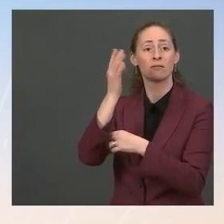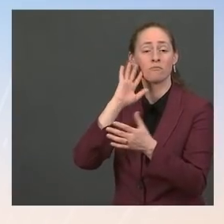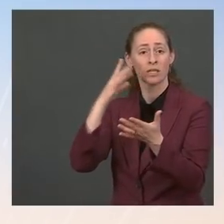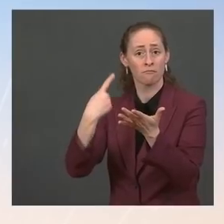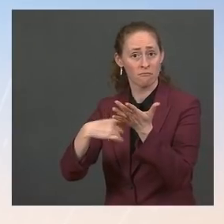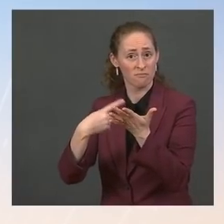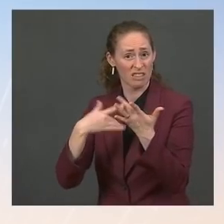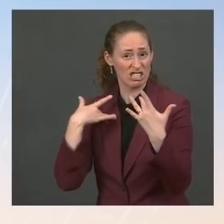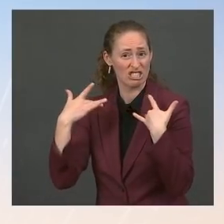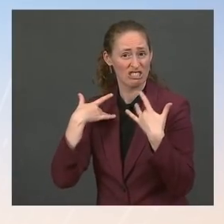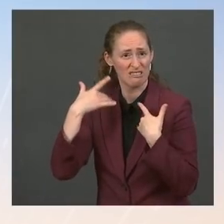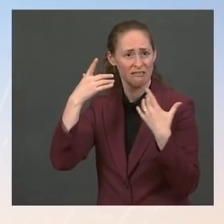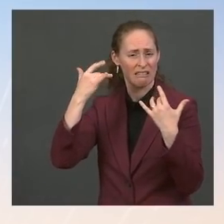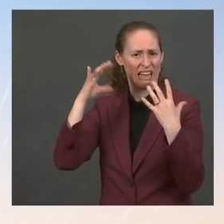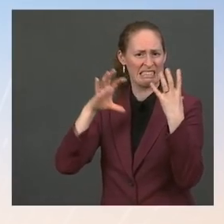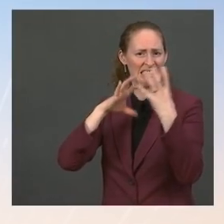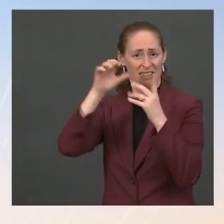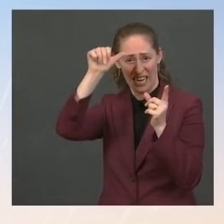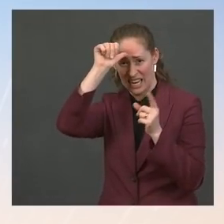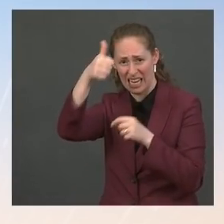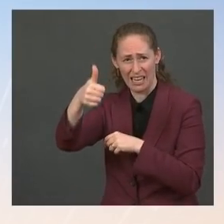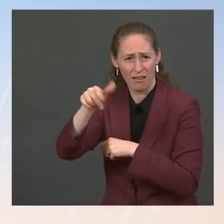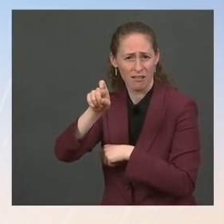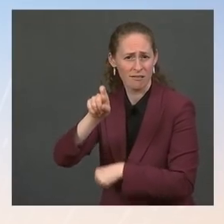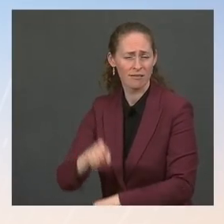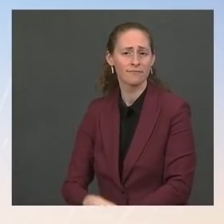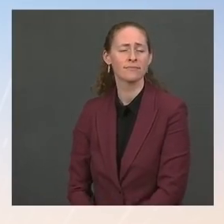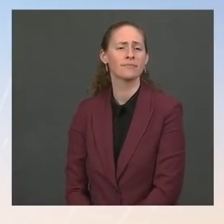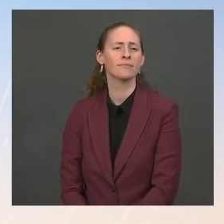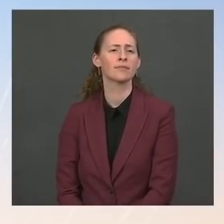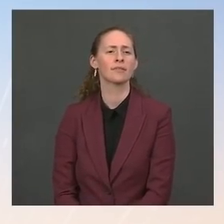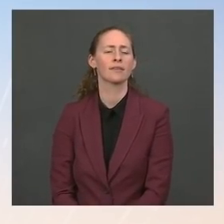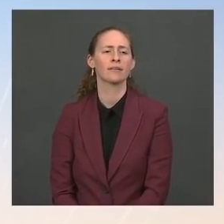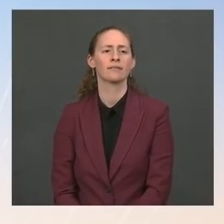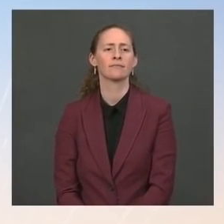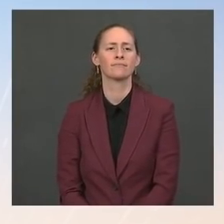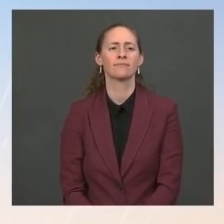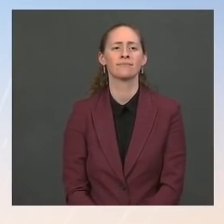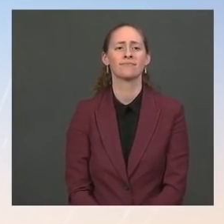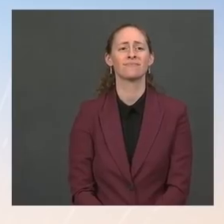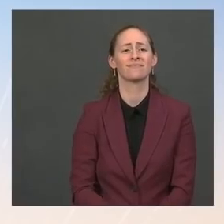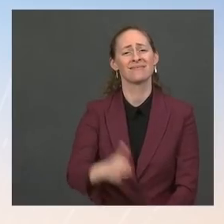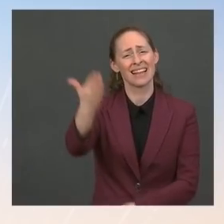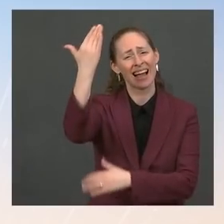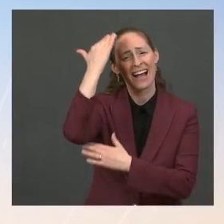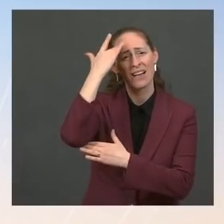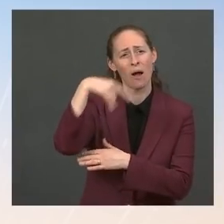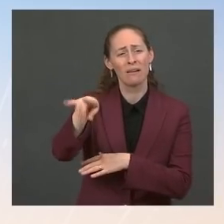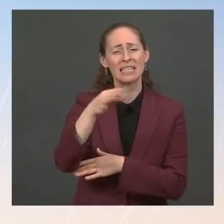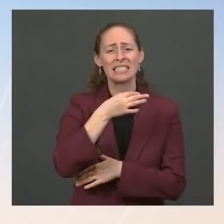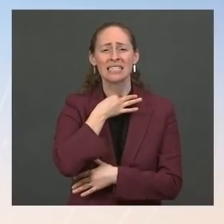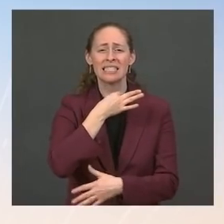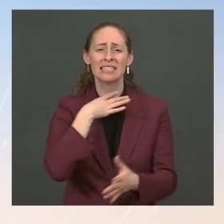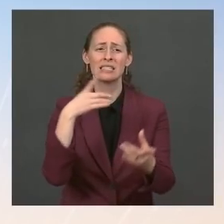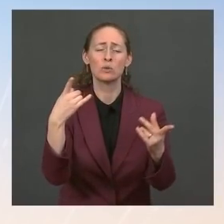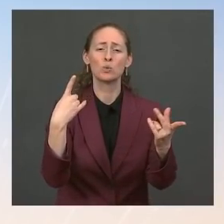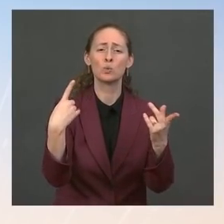Ms. Psaki: Again, I know there's a lot of interest in this meeting. I certainly understand it. We're going to be previewing it later this weekend. There'll be a range of topics discussed --